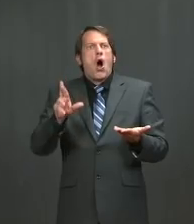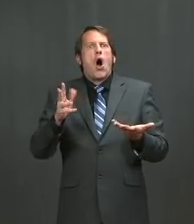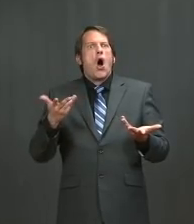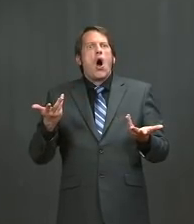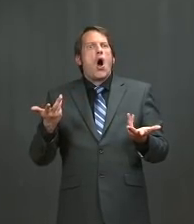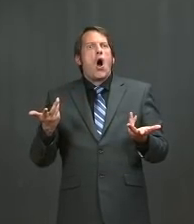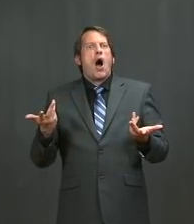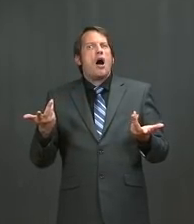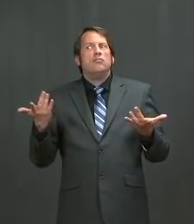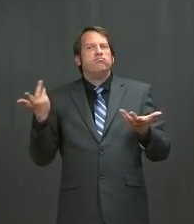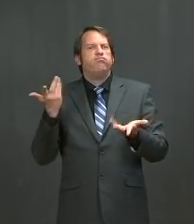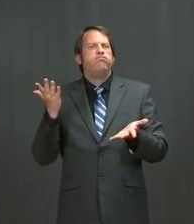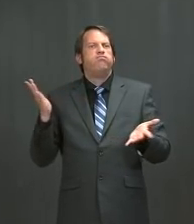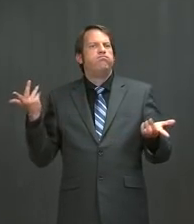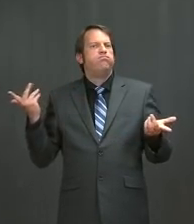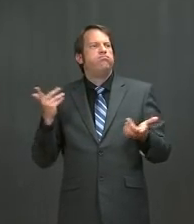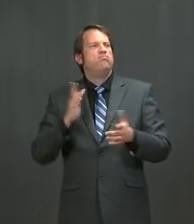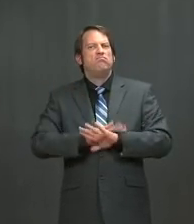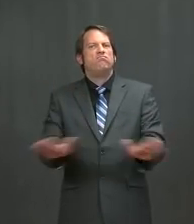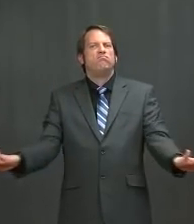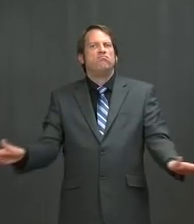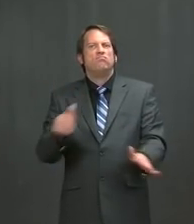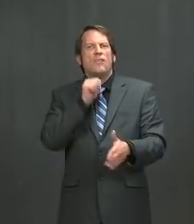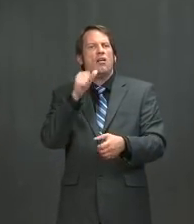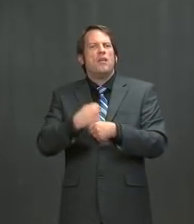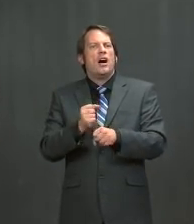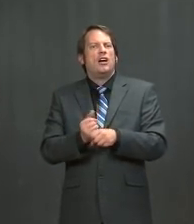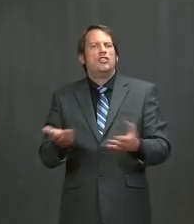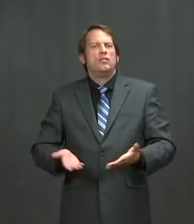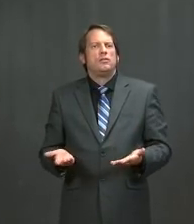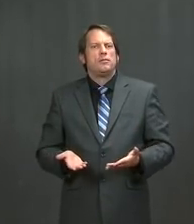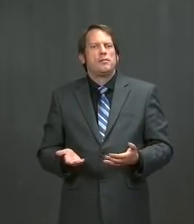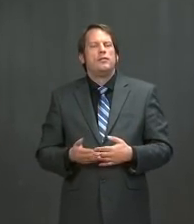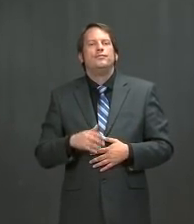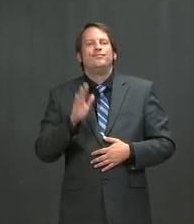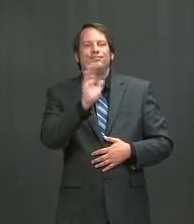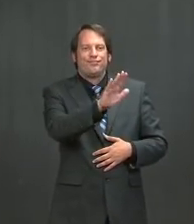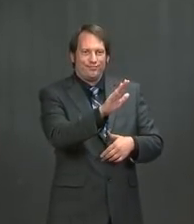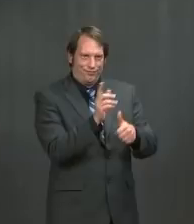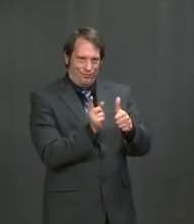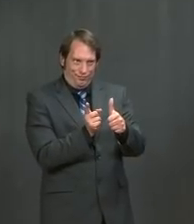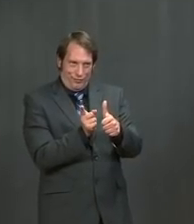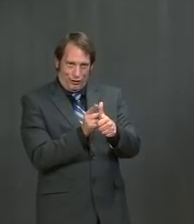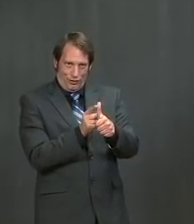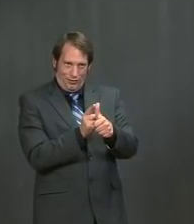Ms. Psaki: Well, first, we're working with AstraZeneca to immediately identify other facilities